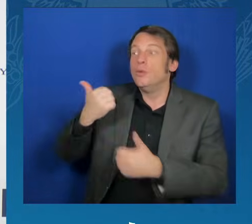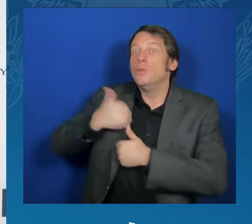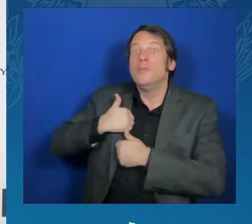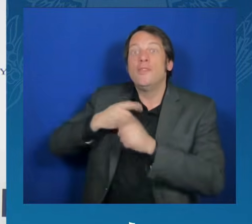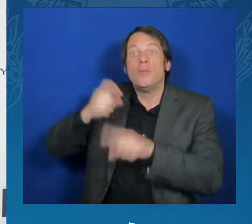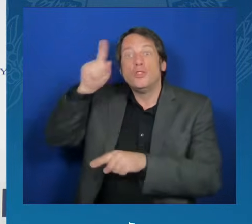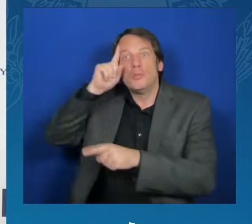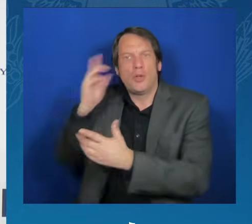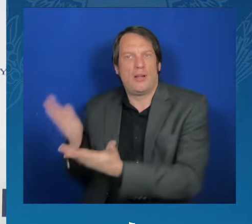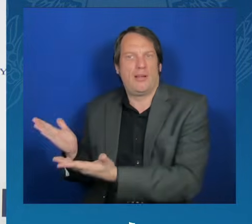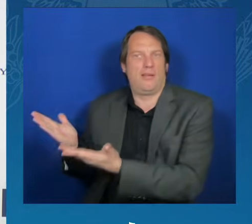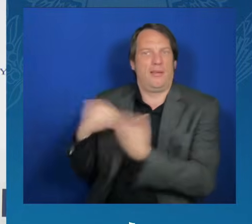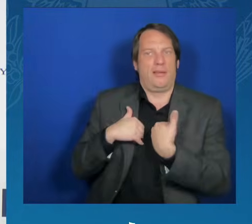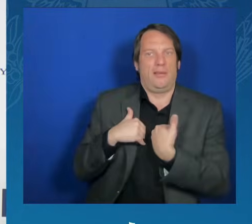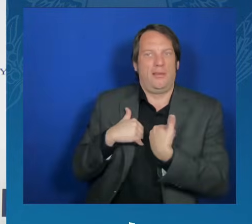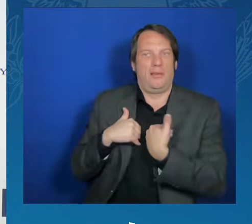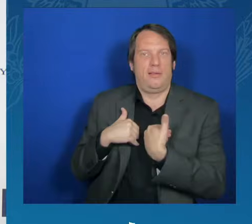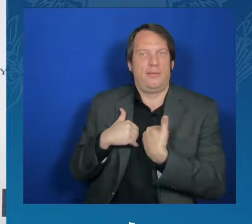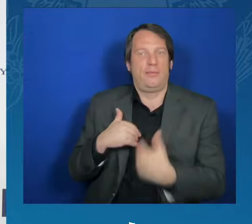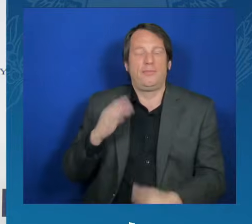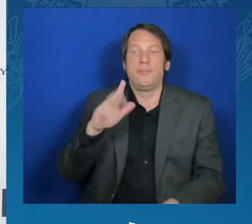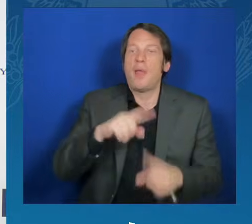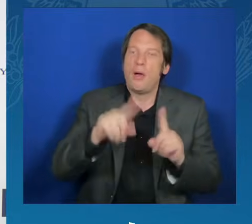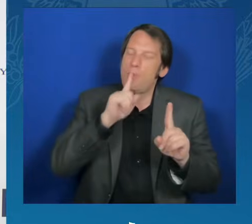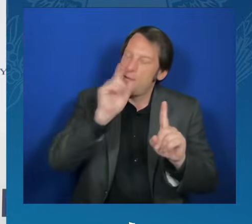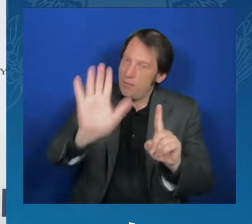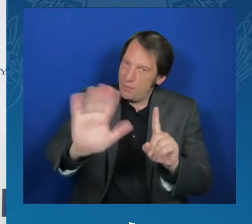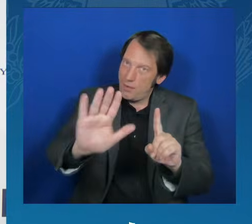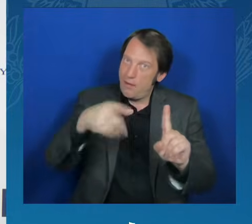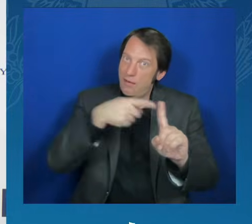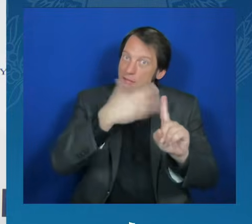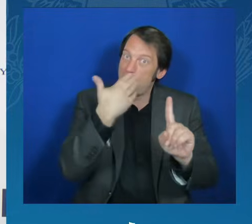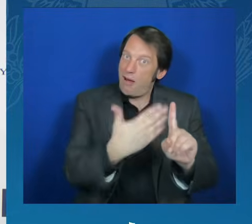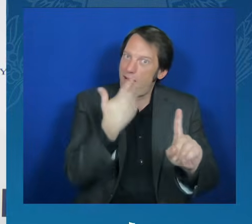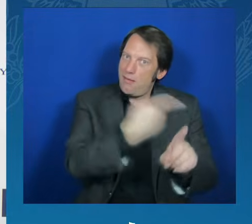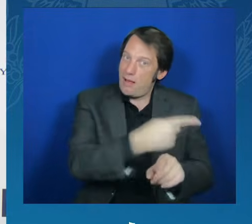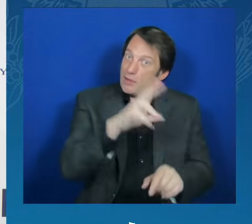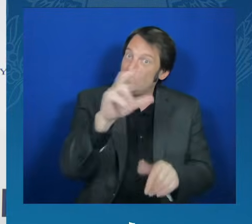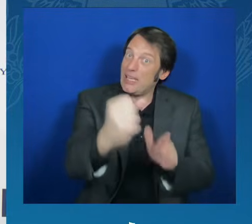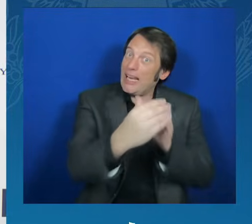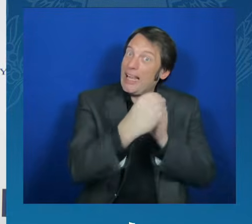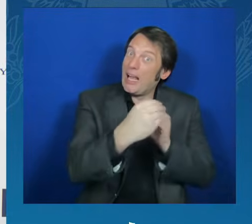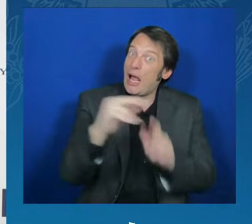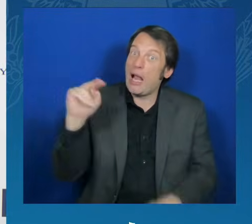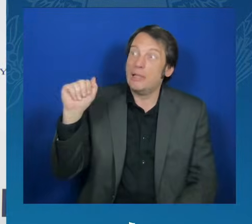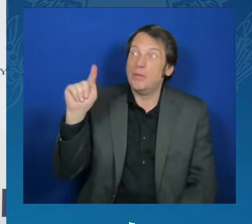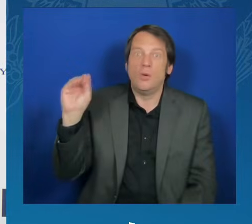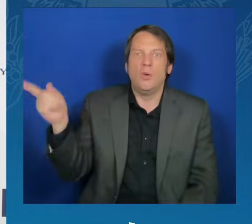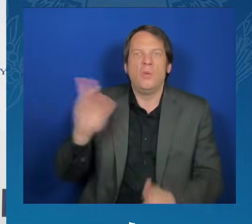and more effective than ever before. We have reinforced NATO's eastern flank